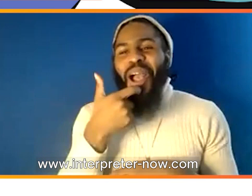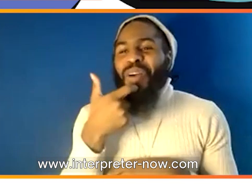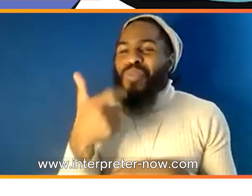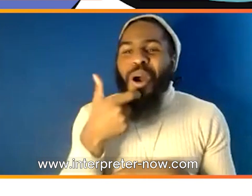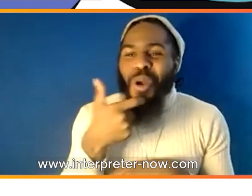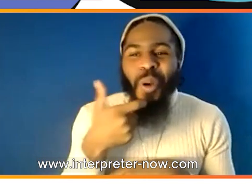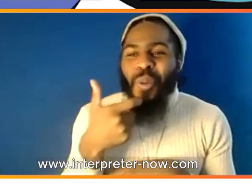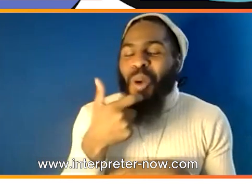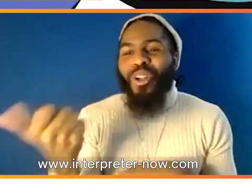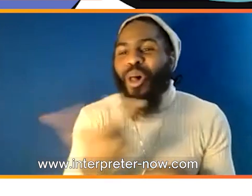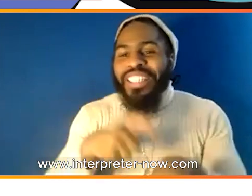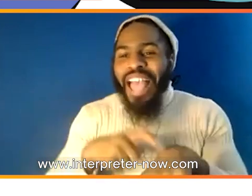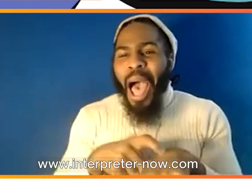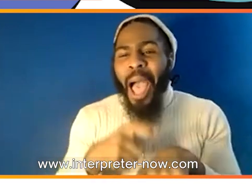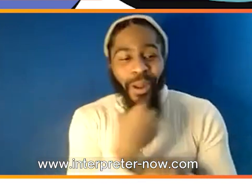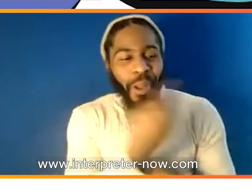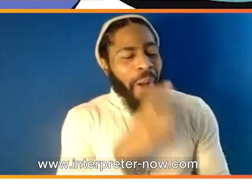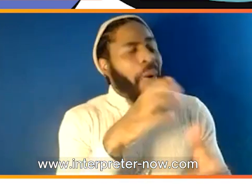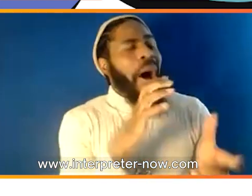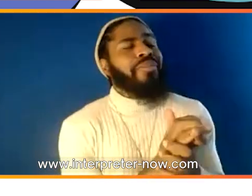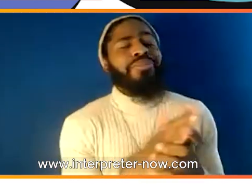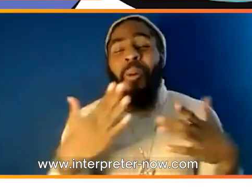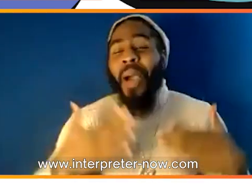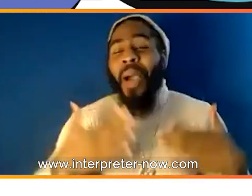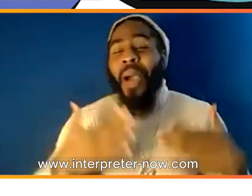I was telling my wife this morning, I'm so excited to be on Melinda's podcast today,